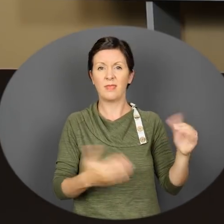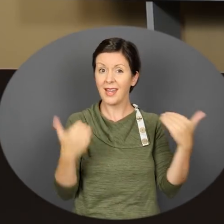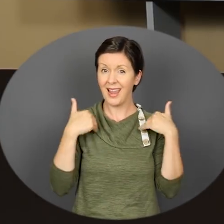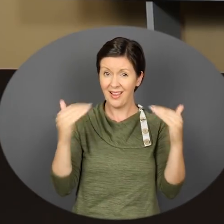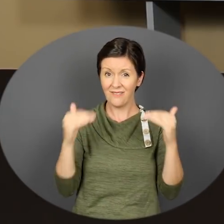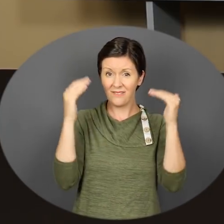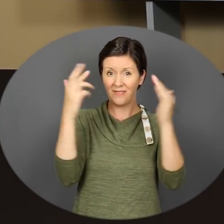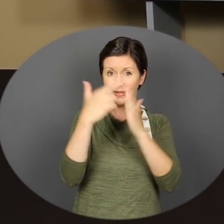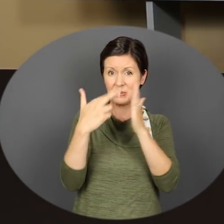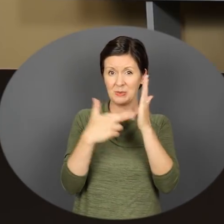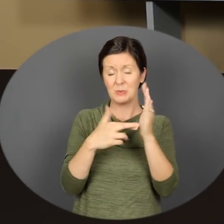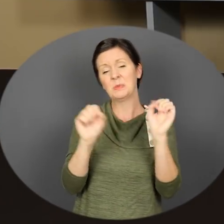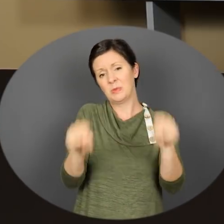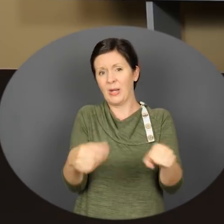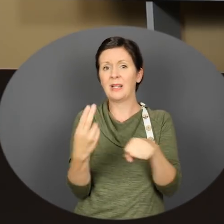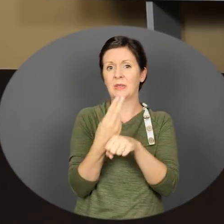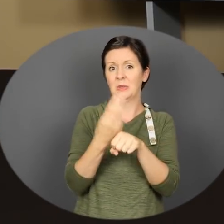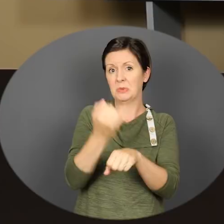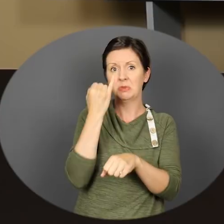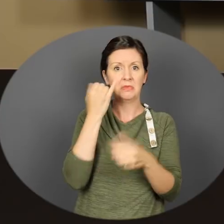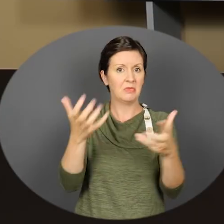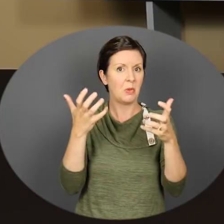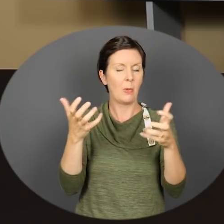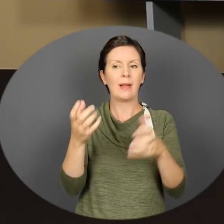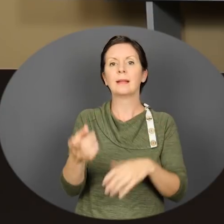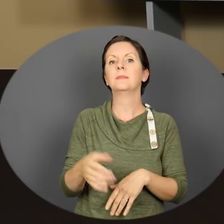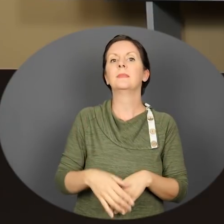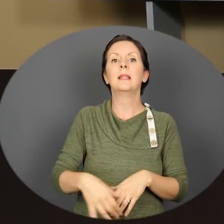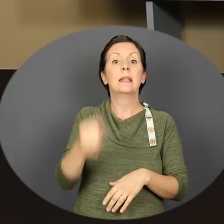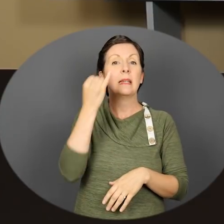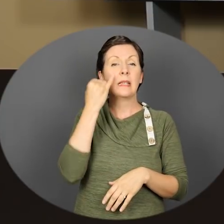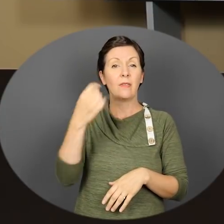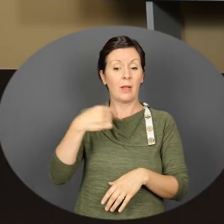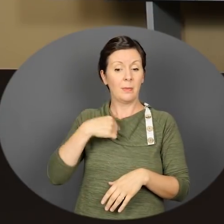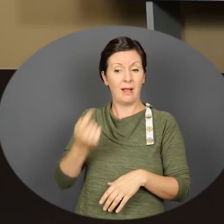play with that says if you’re responsible for eliminating a player from the game, you